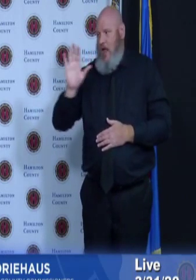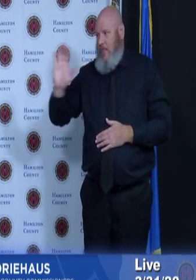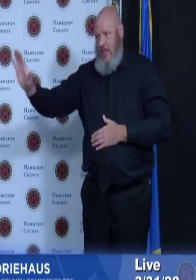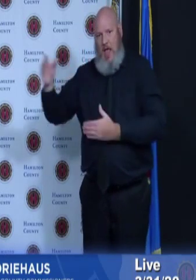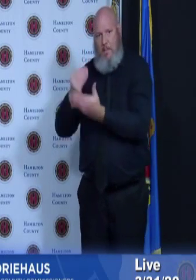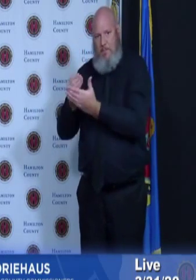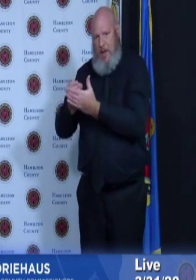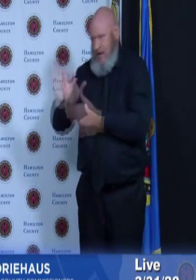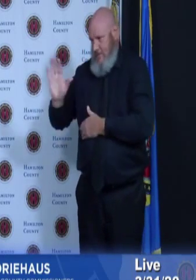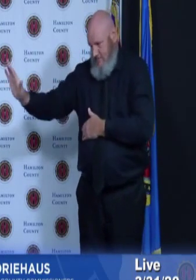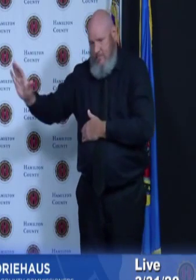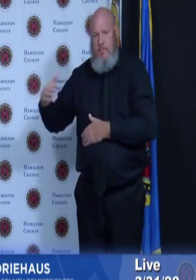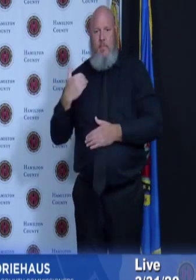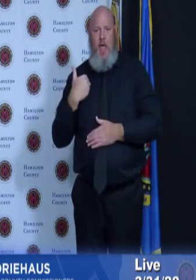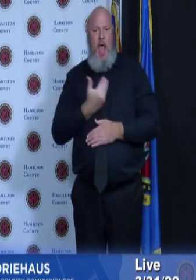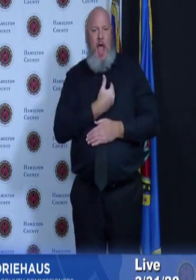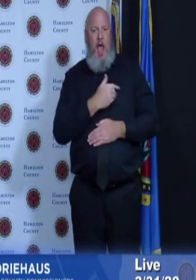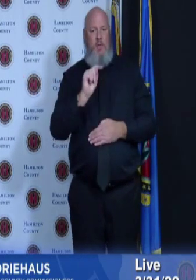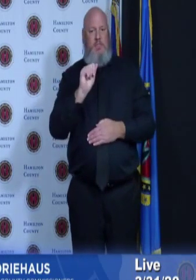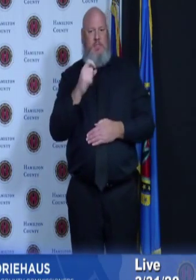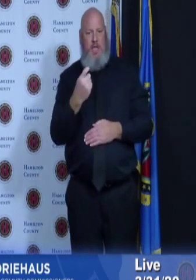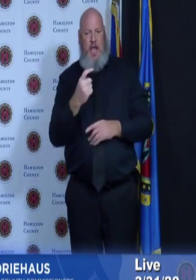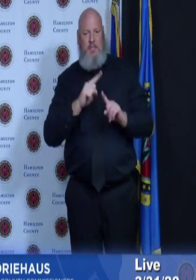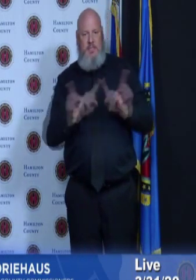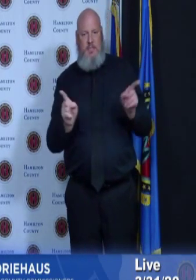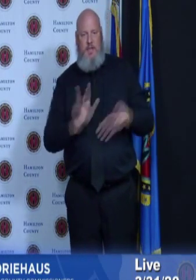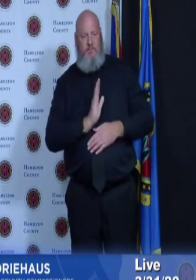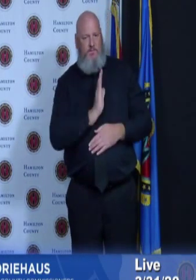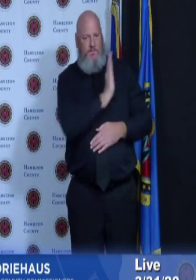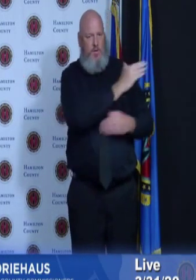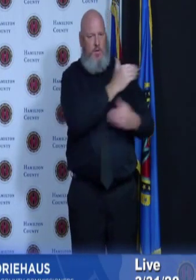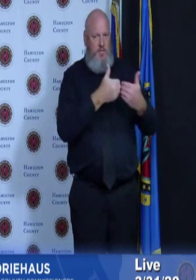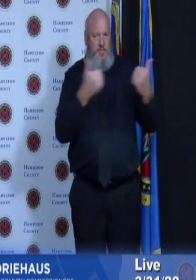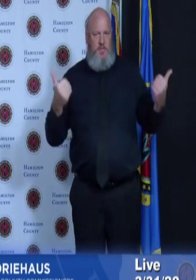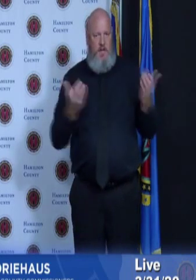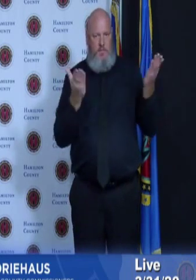that tomorrow he's the one that has been reaching out to the department heads and